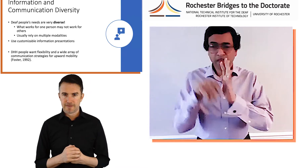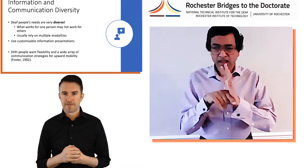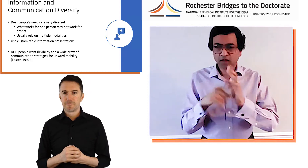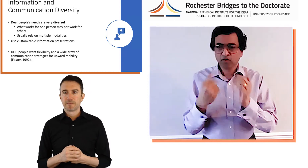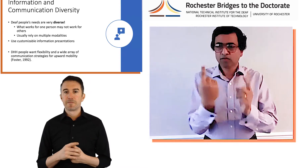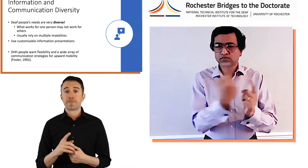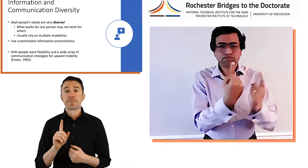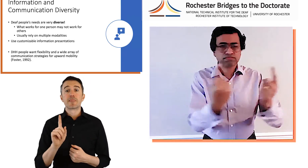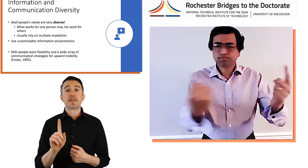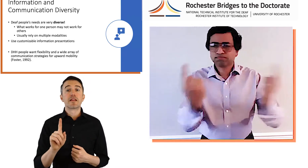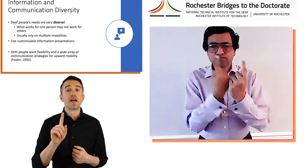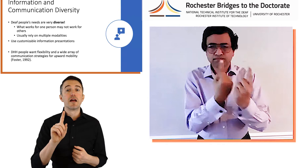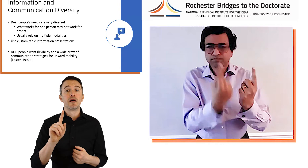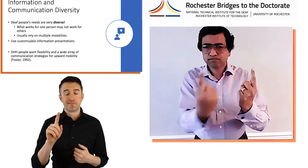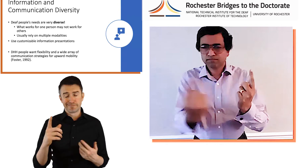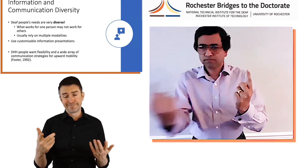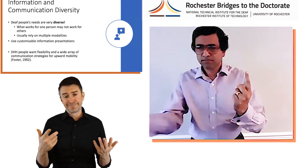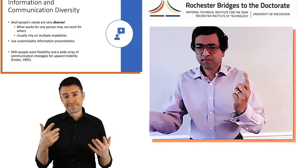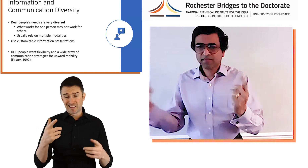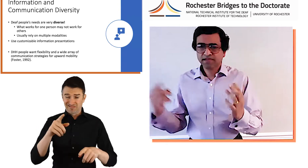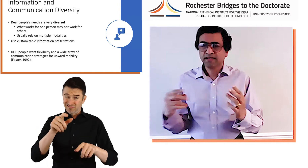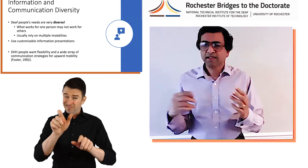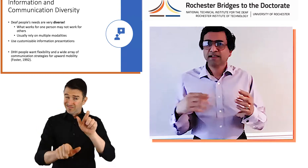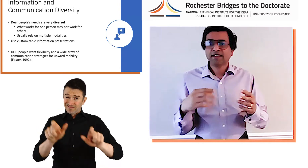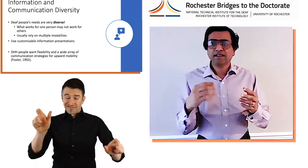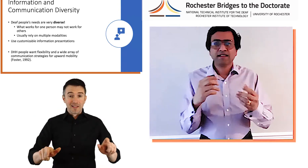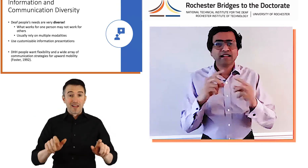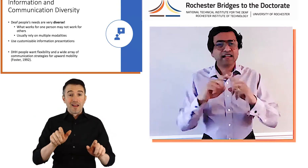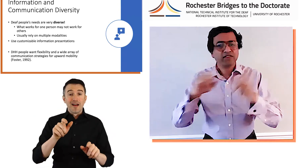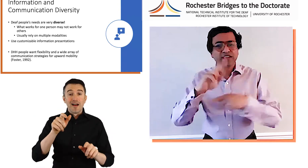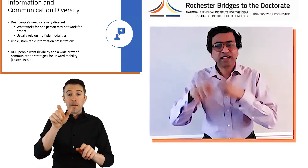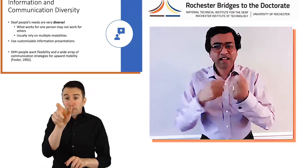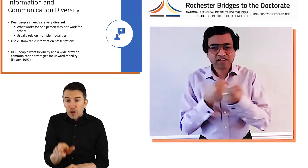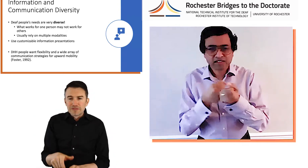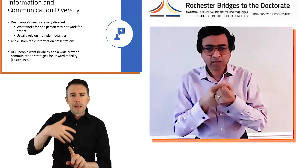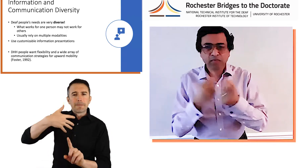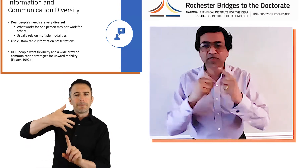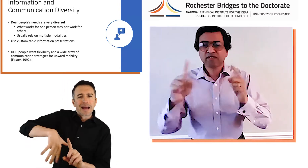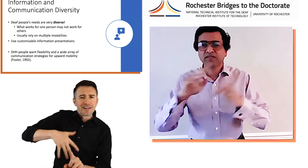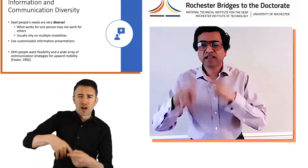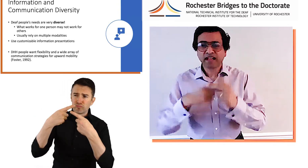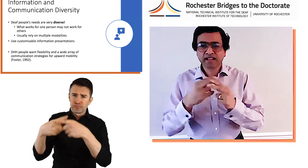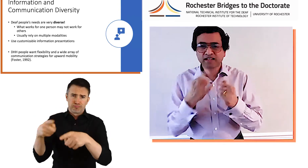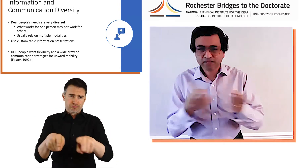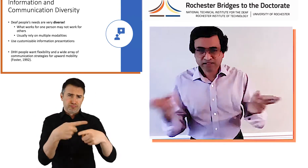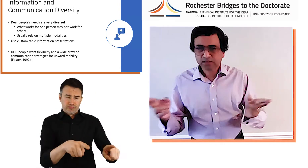because individuals-- each individual has a different background from another person and they have